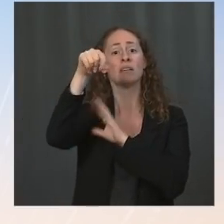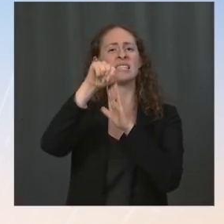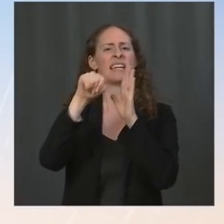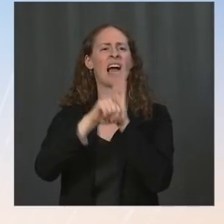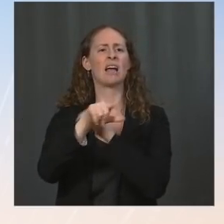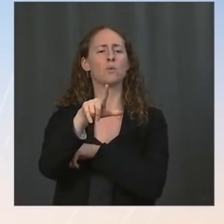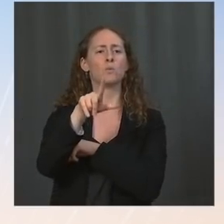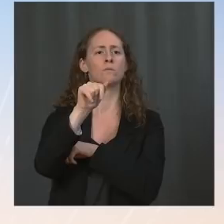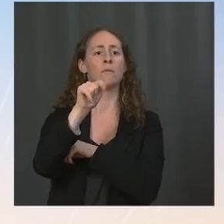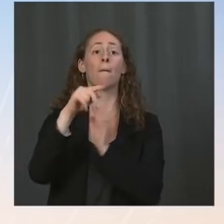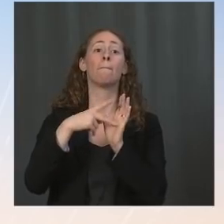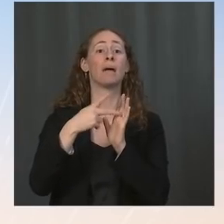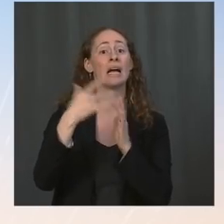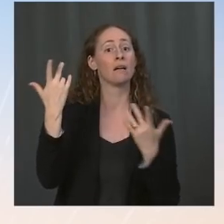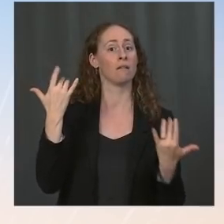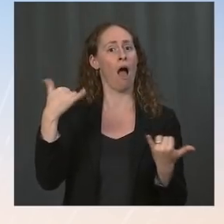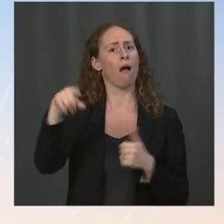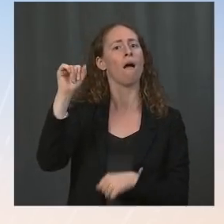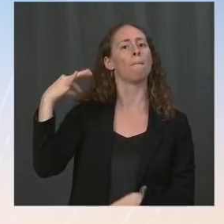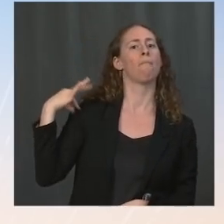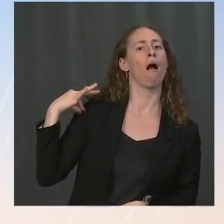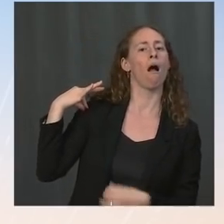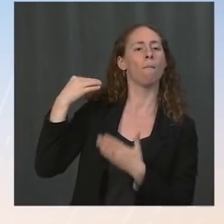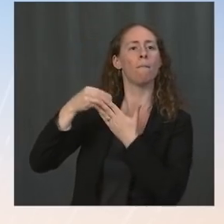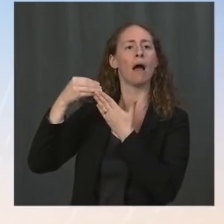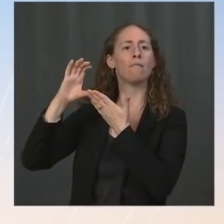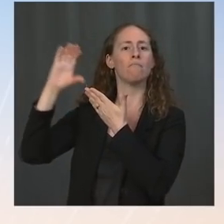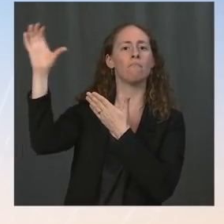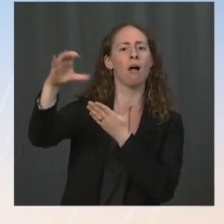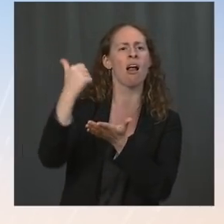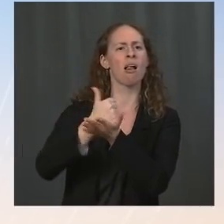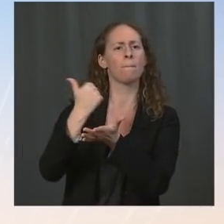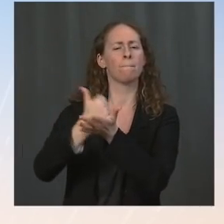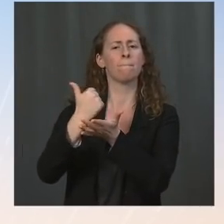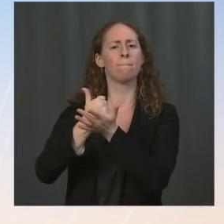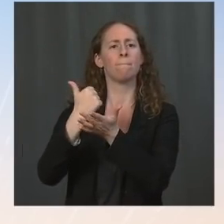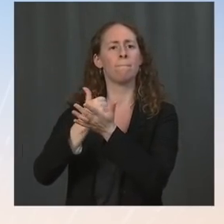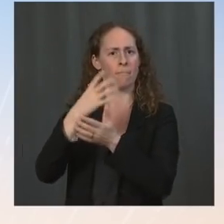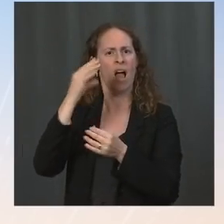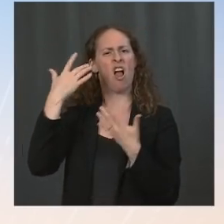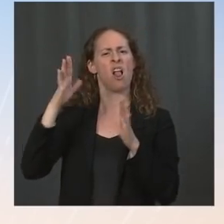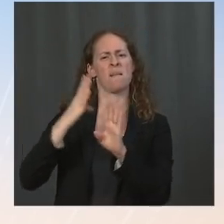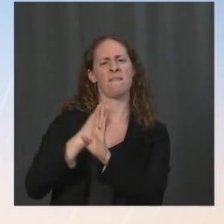He also approved a pre-disaster emergency declaration for Mississippi to authorize emergency preparation